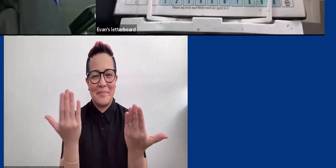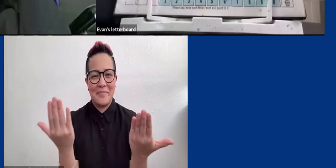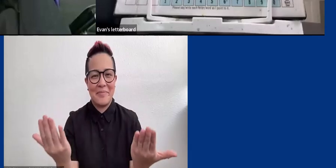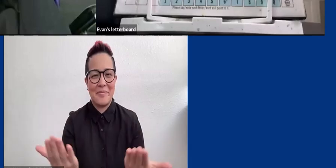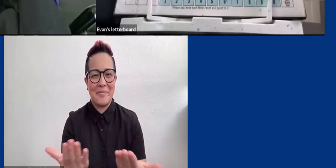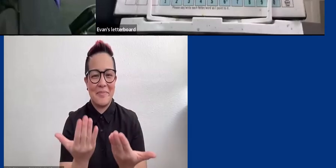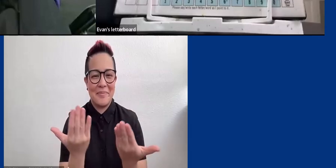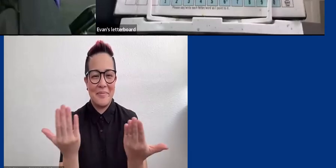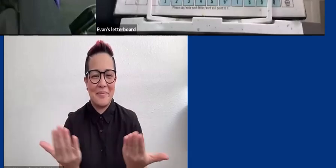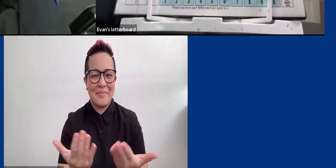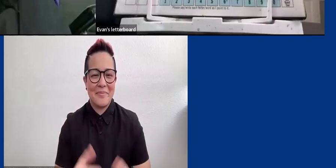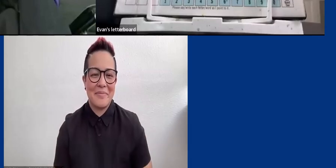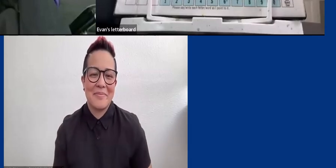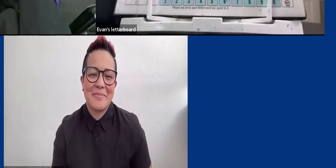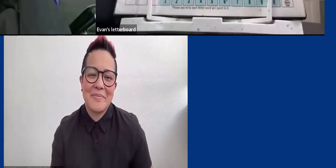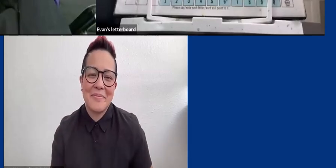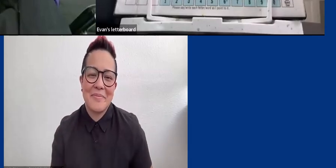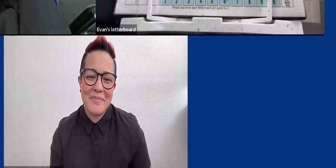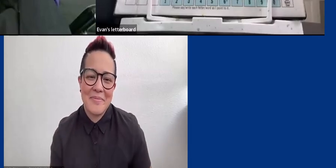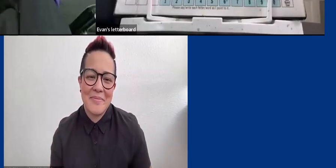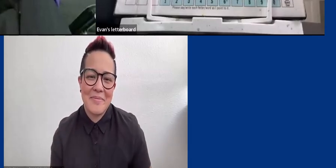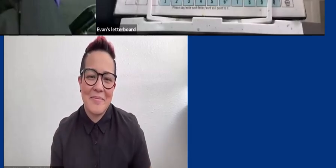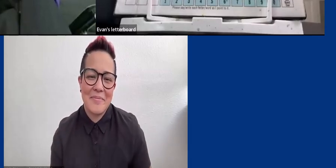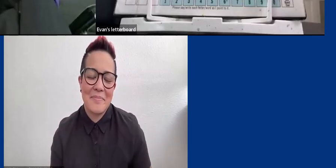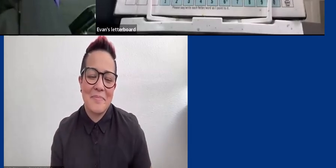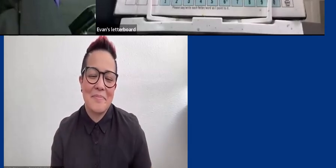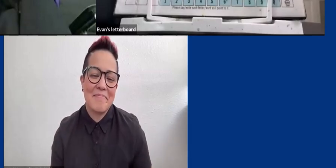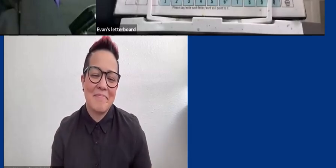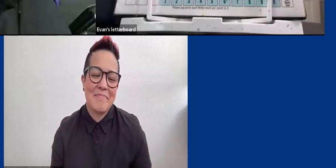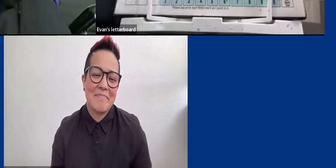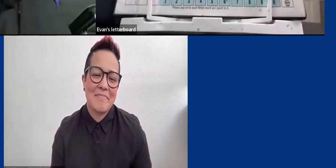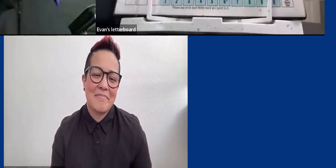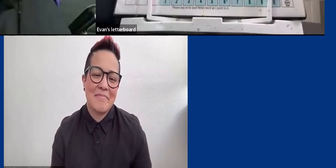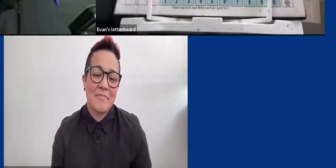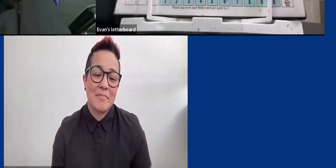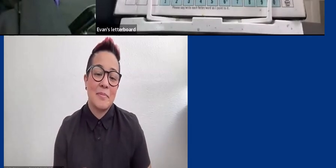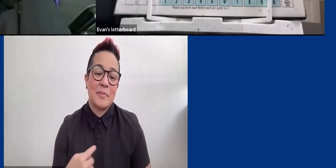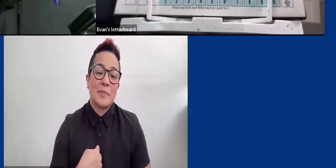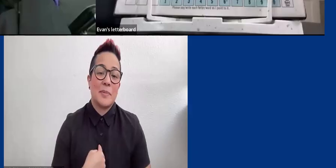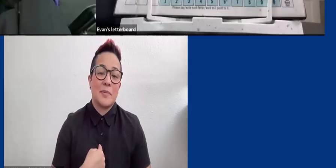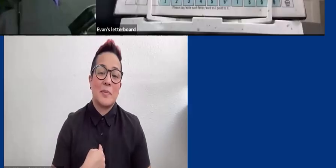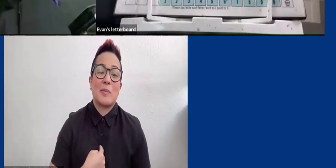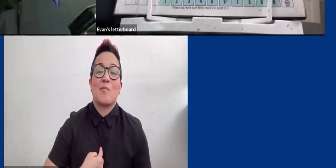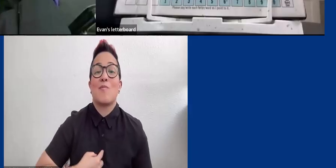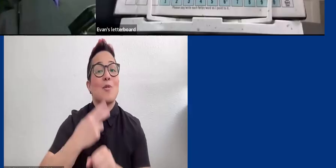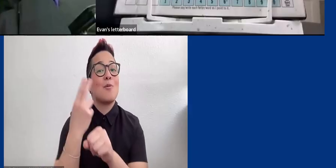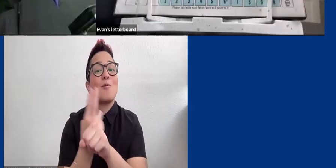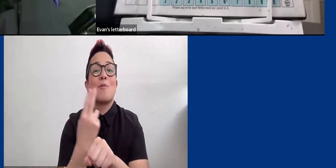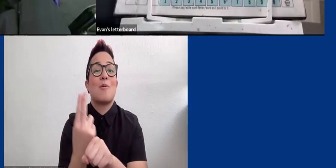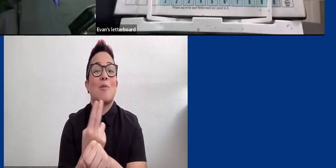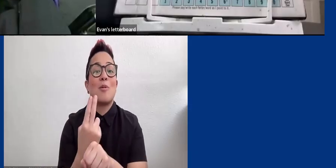be here. I use this letter board.